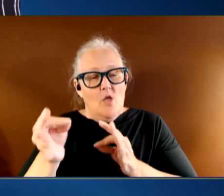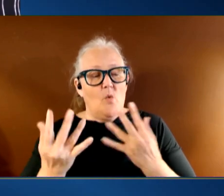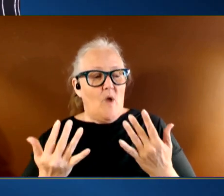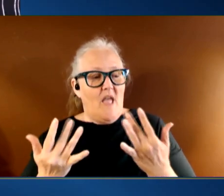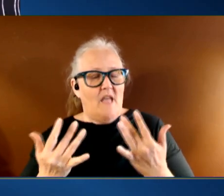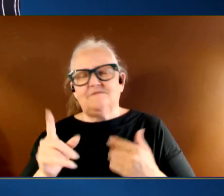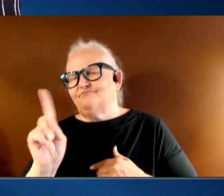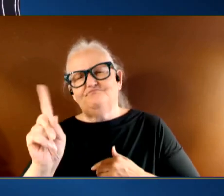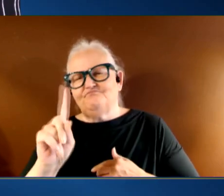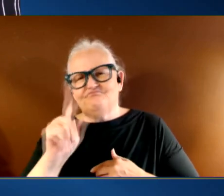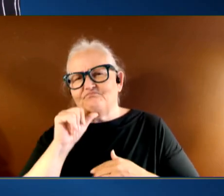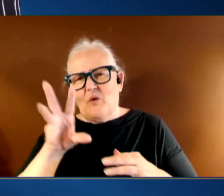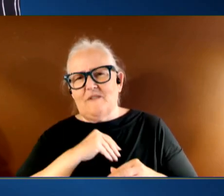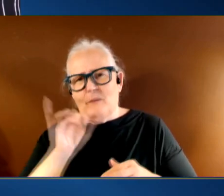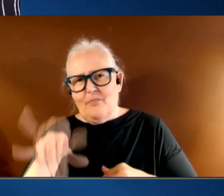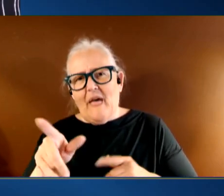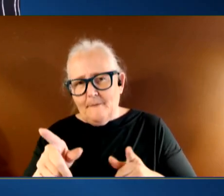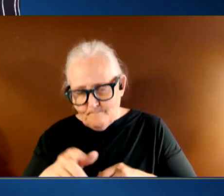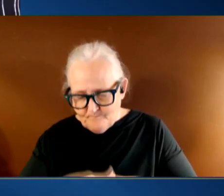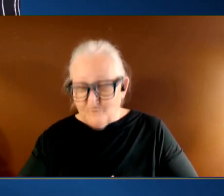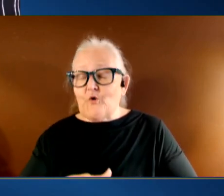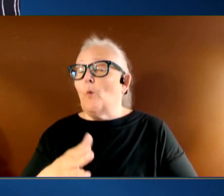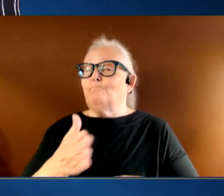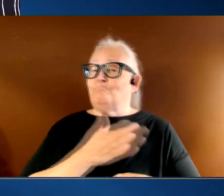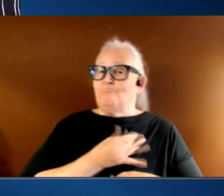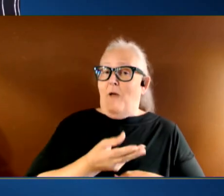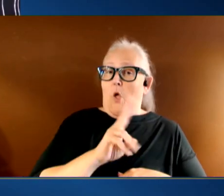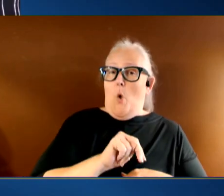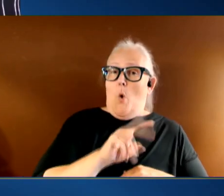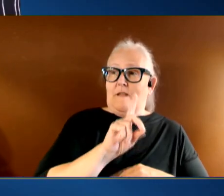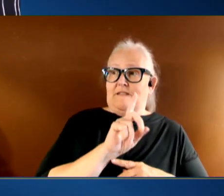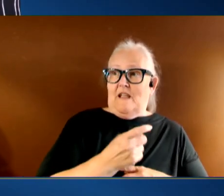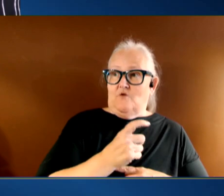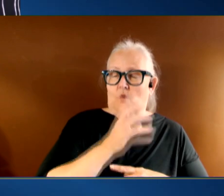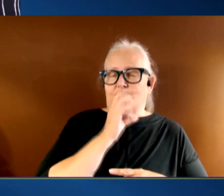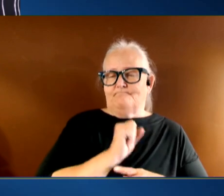So, going back to when I was diagnosed, I was diagnosed at six months. And doctors